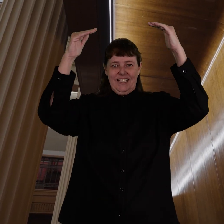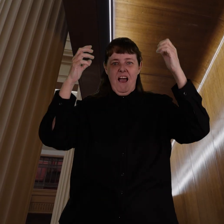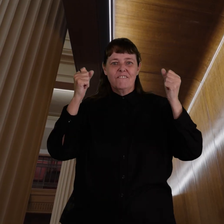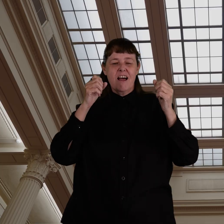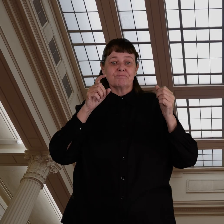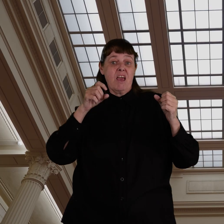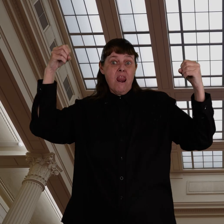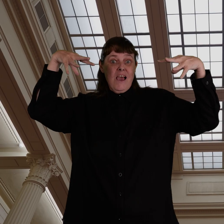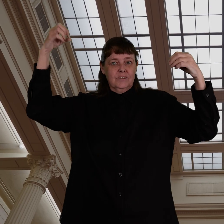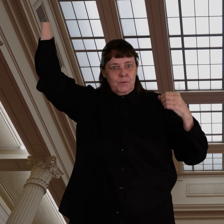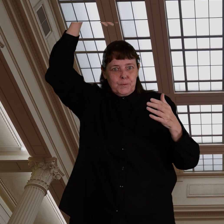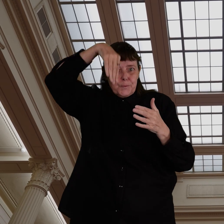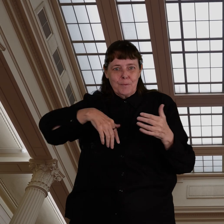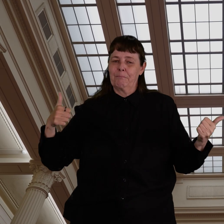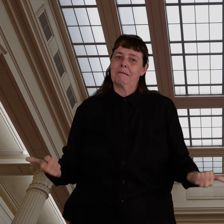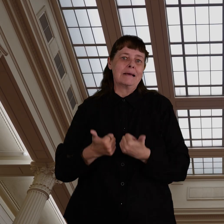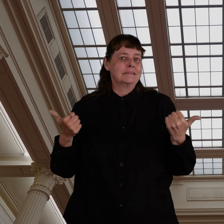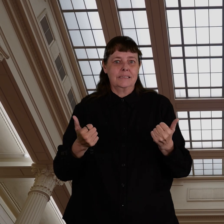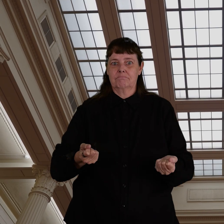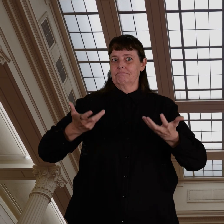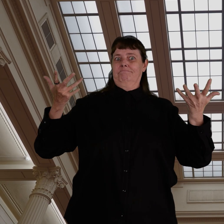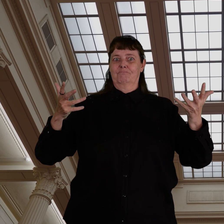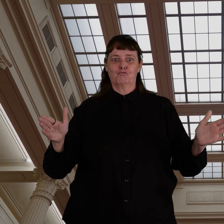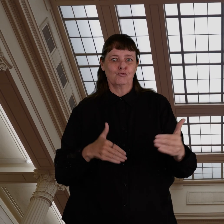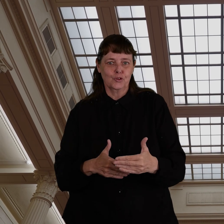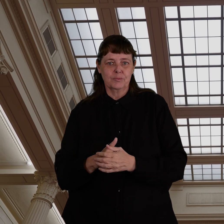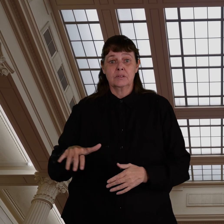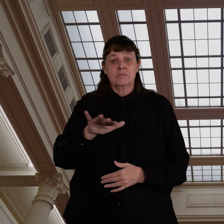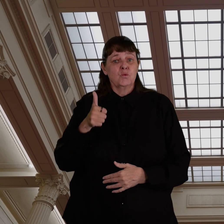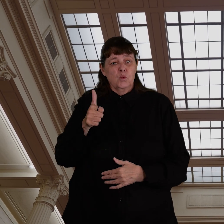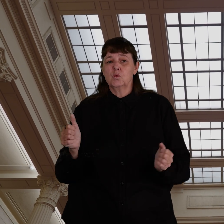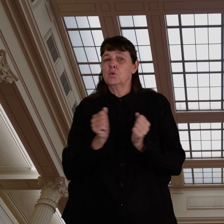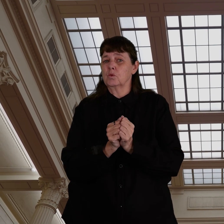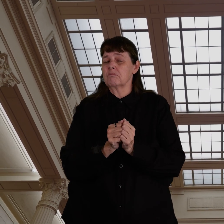They also had a ceiling filled with natural light so that there was plenty of light in